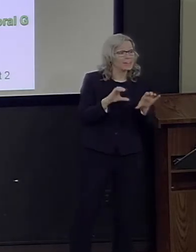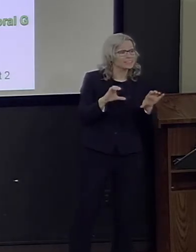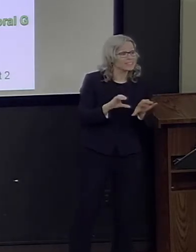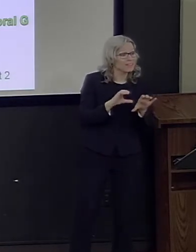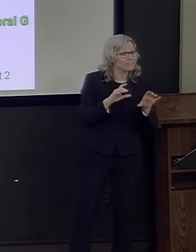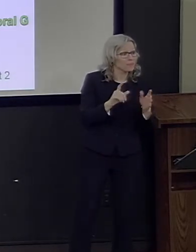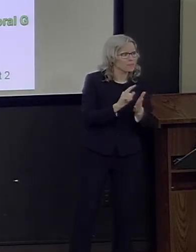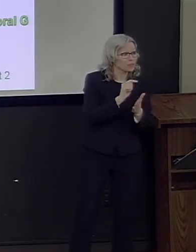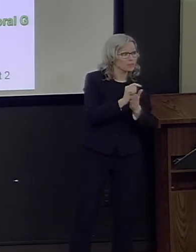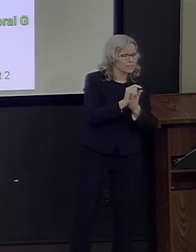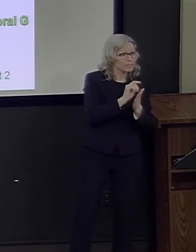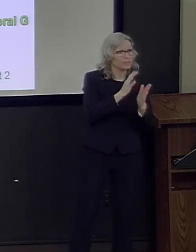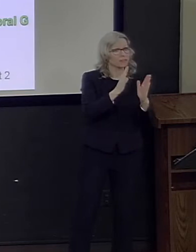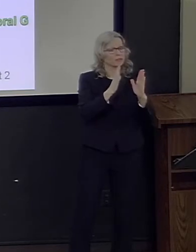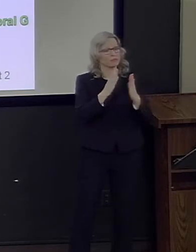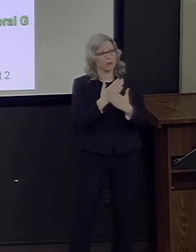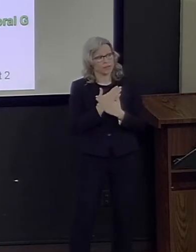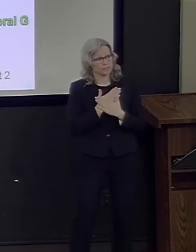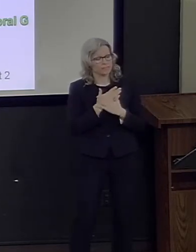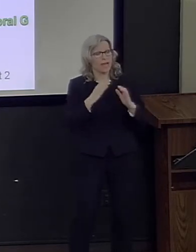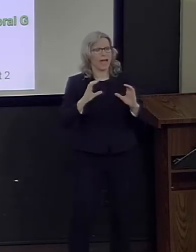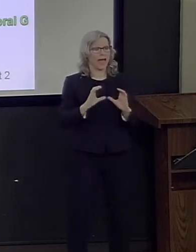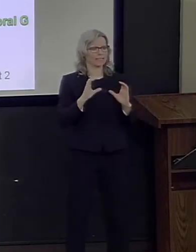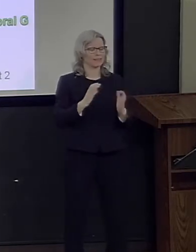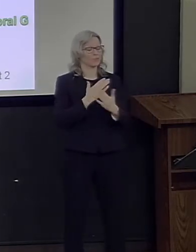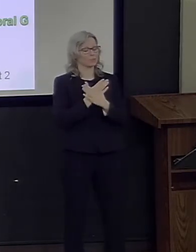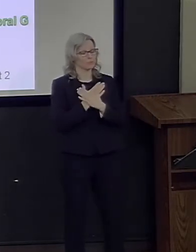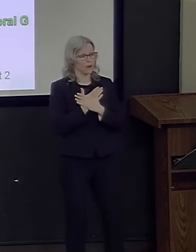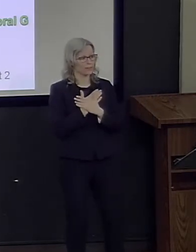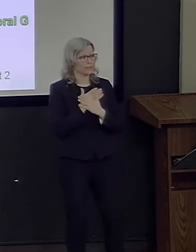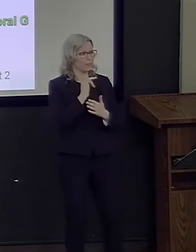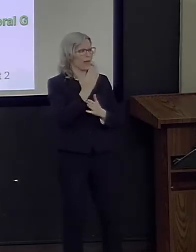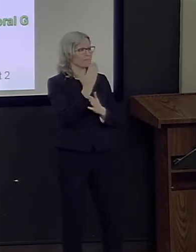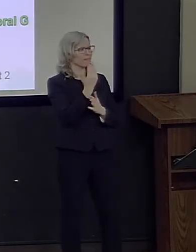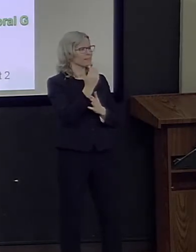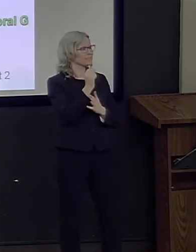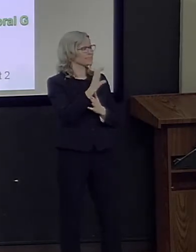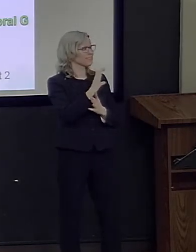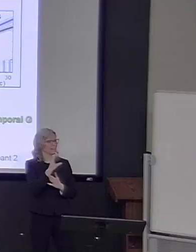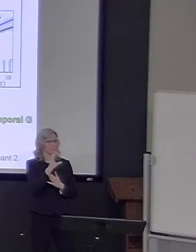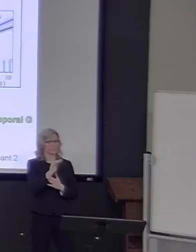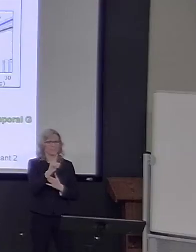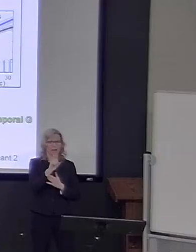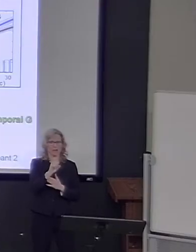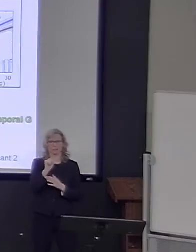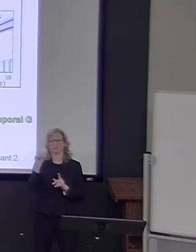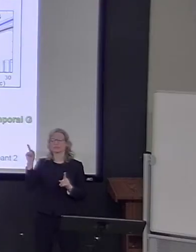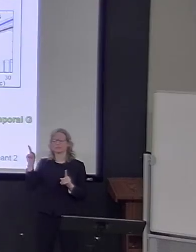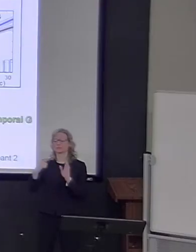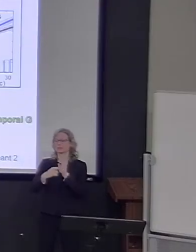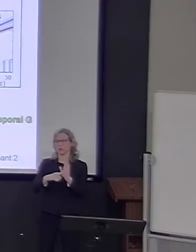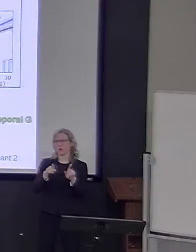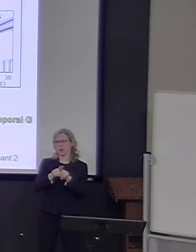the active period, the rest period, the 15 second cycle. Here it's represented as a 30 second period.